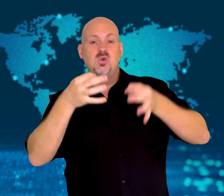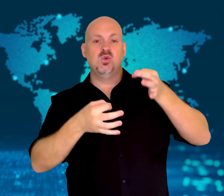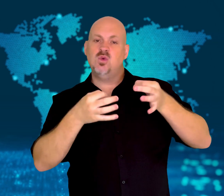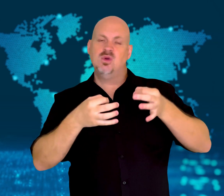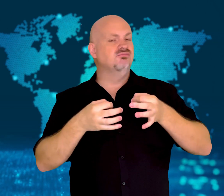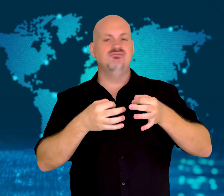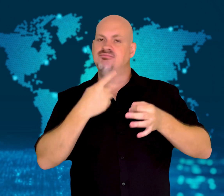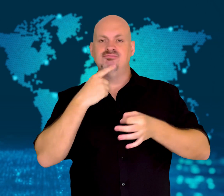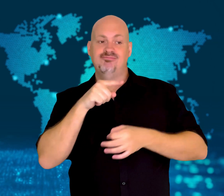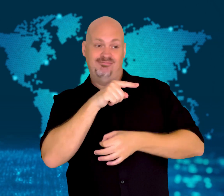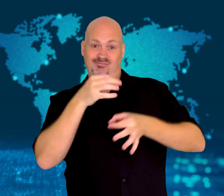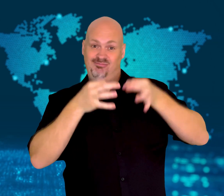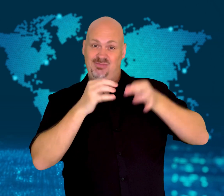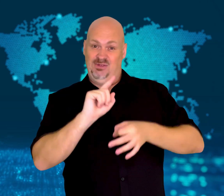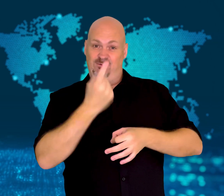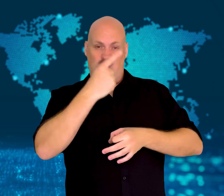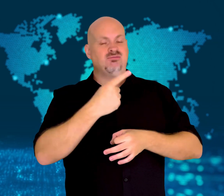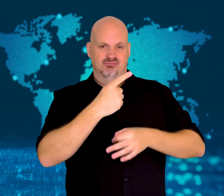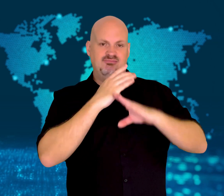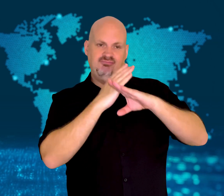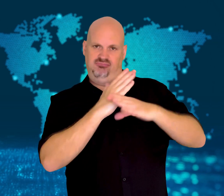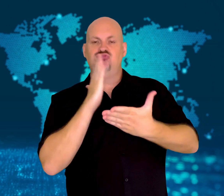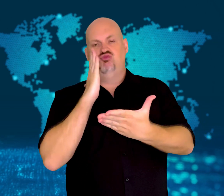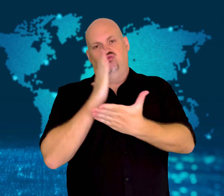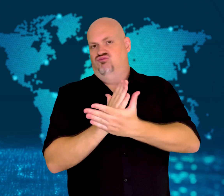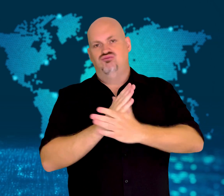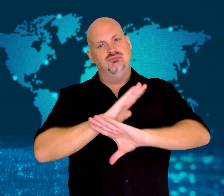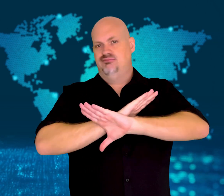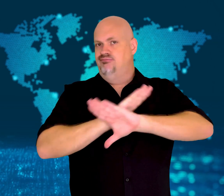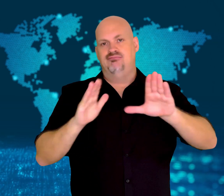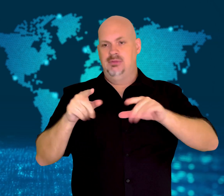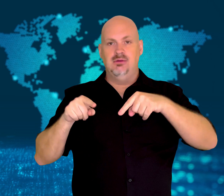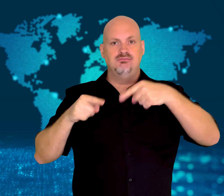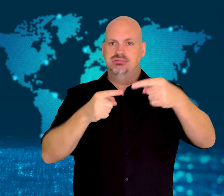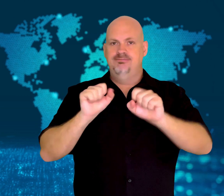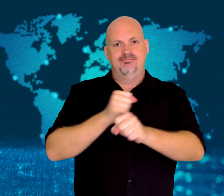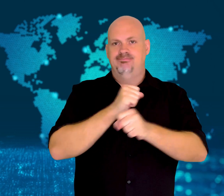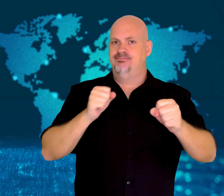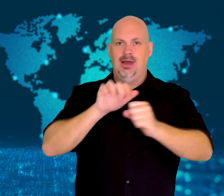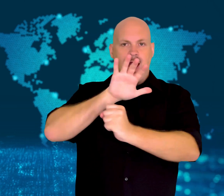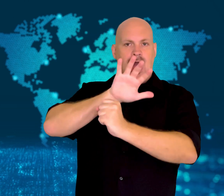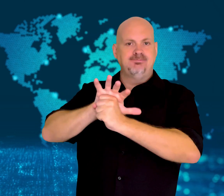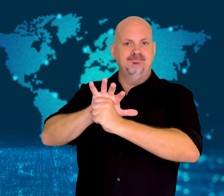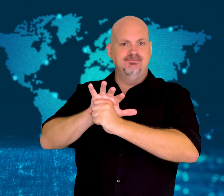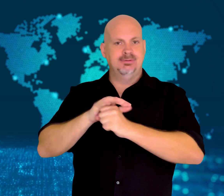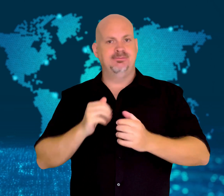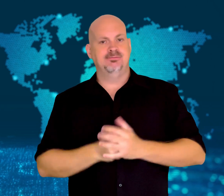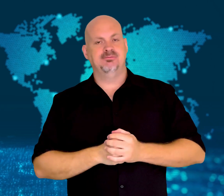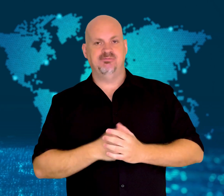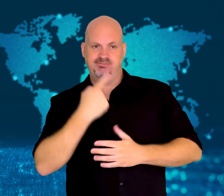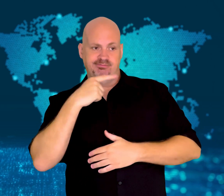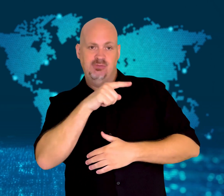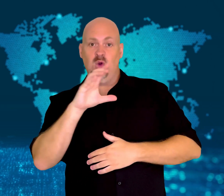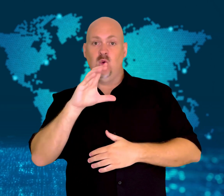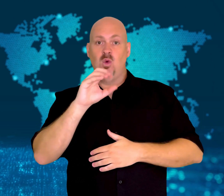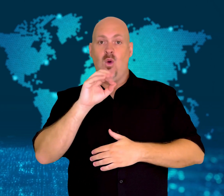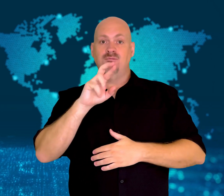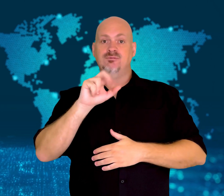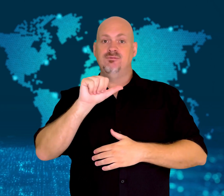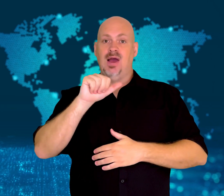the initial decision, ruling the Cofan people were